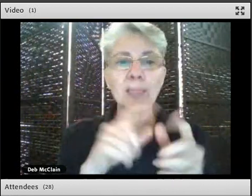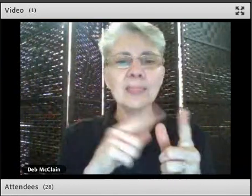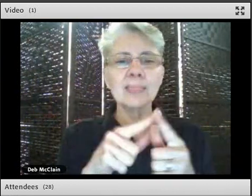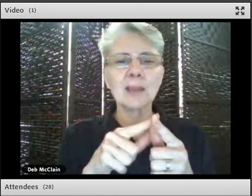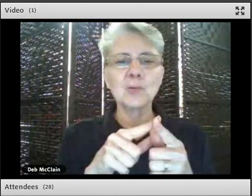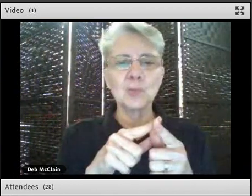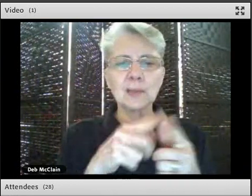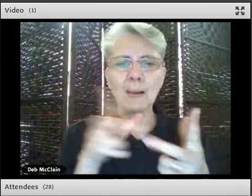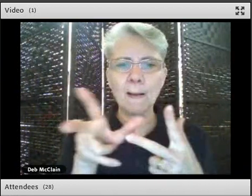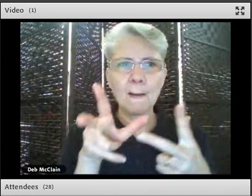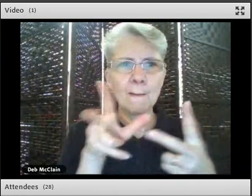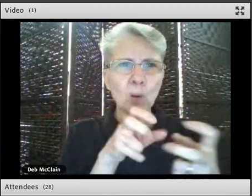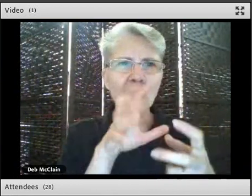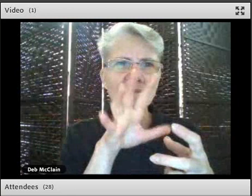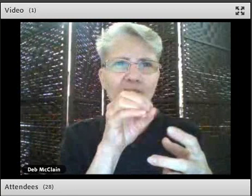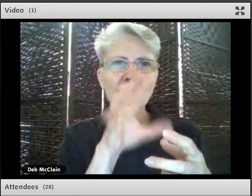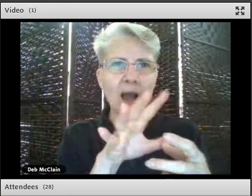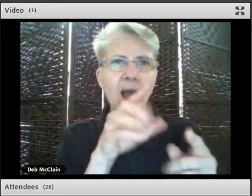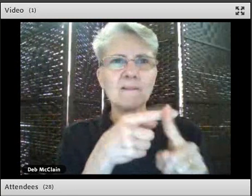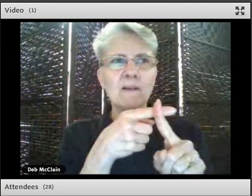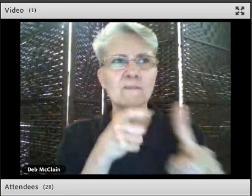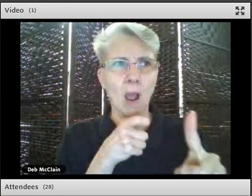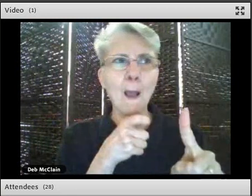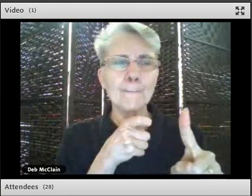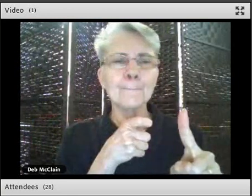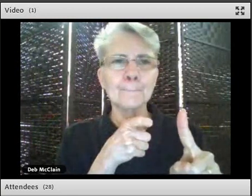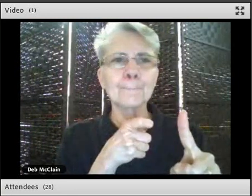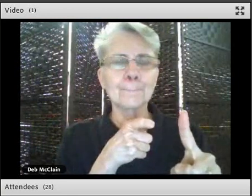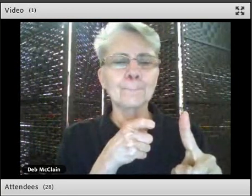and paste it in for the audio if you want to do that.